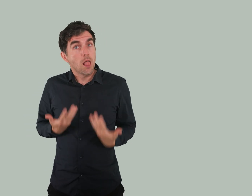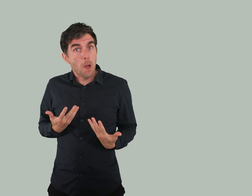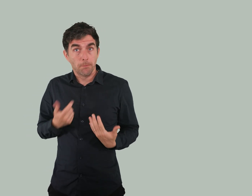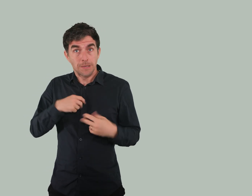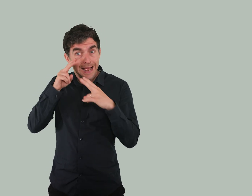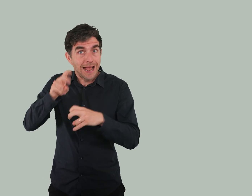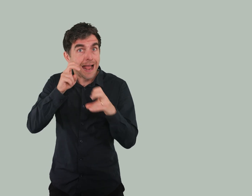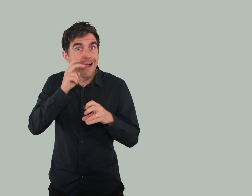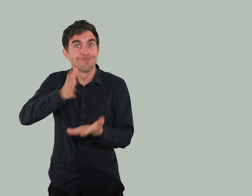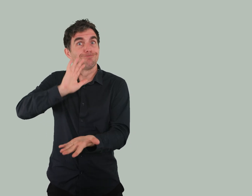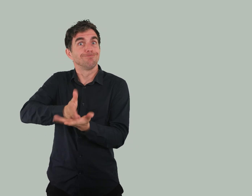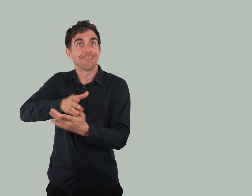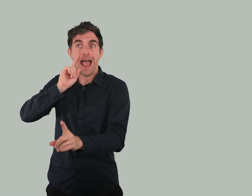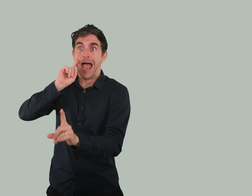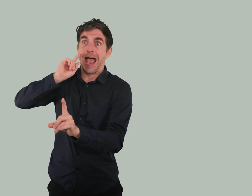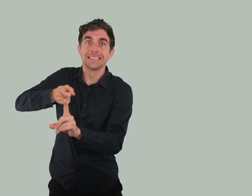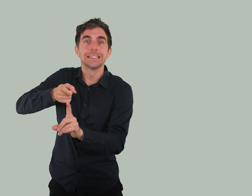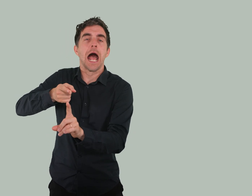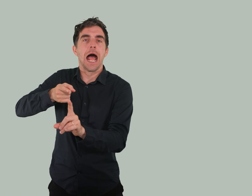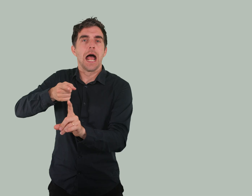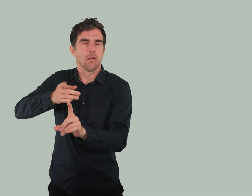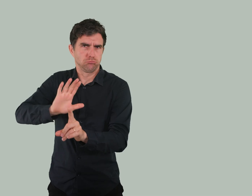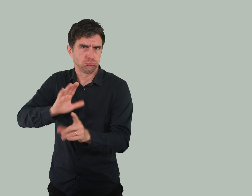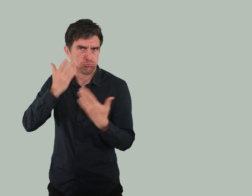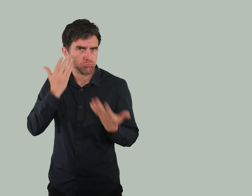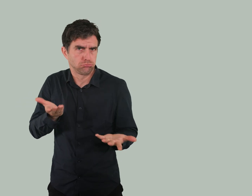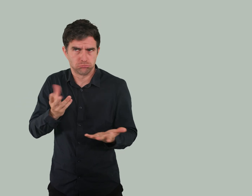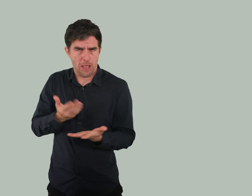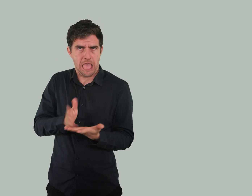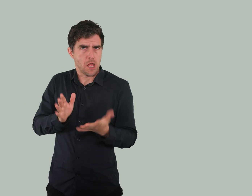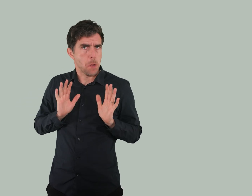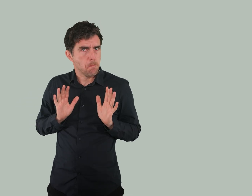The current evidence does not support a simple displacement story.